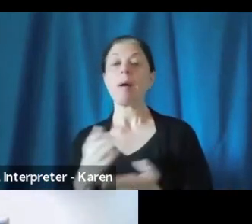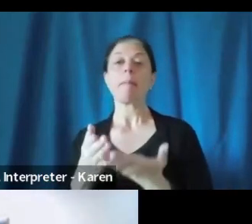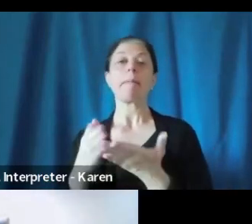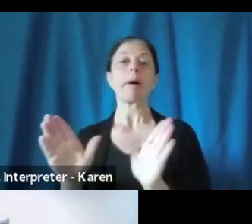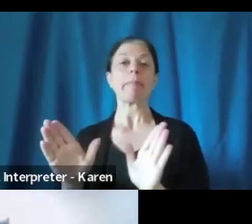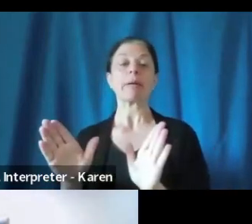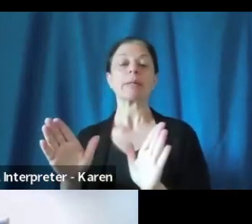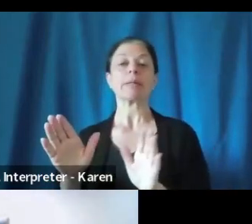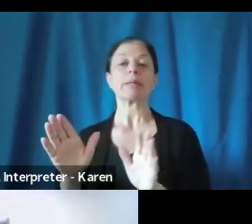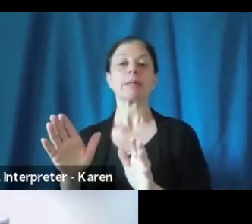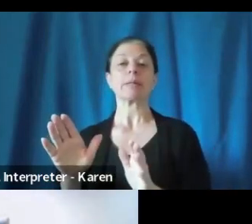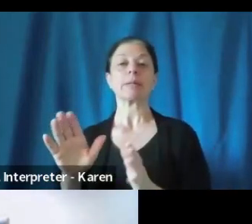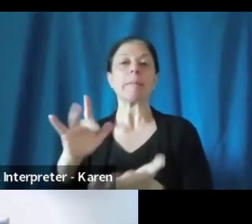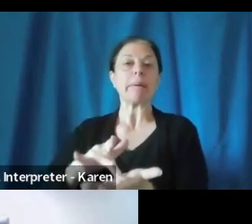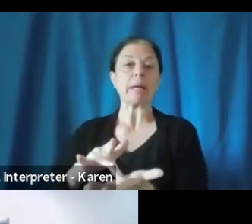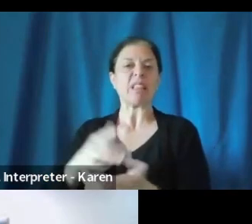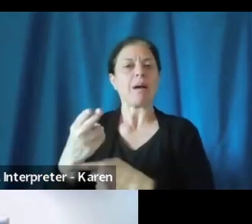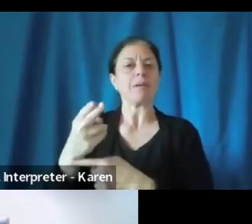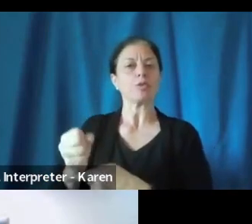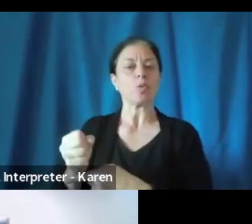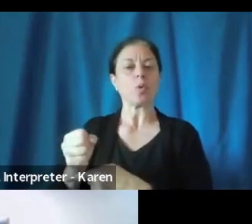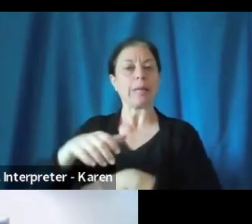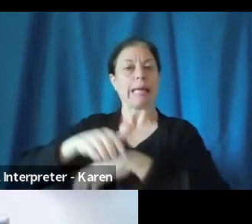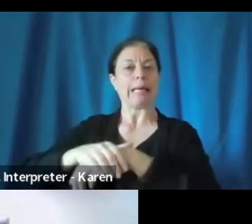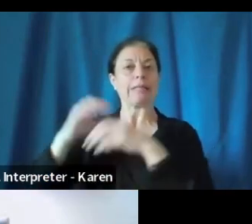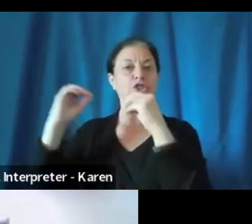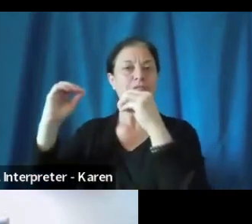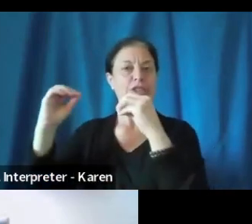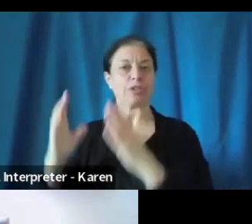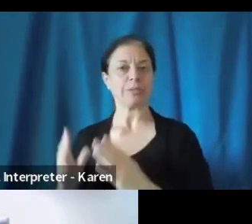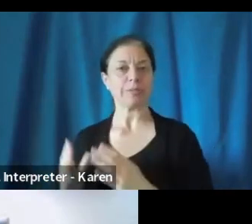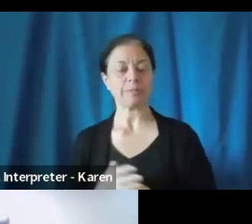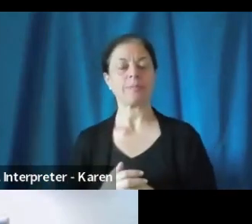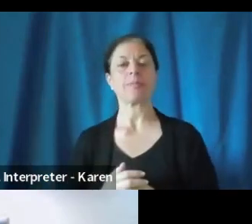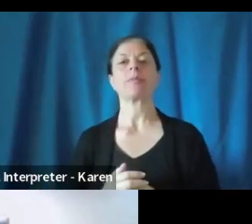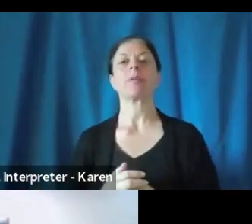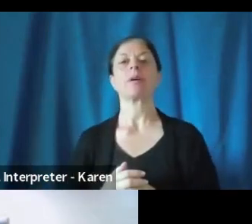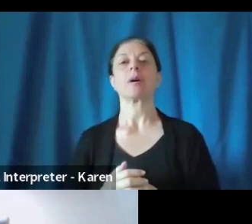librarianship as a possible career. My background before then was public,